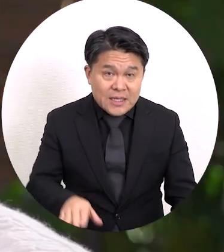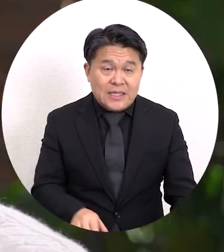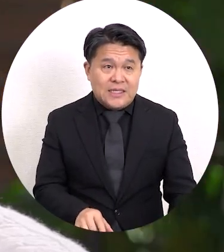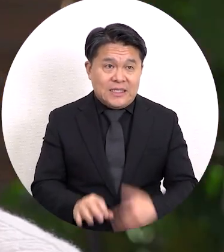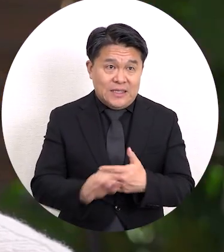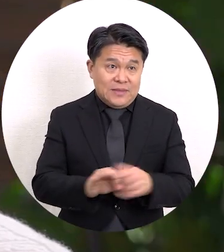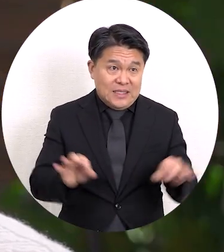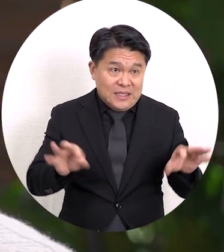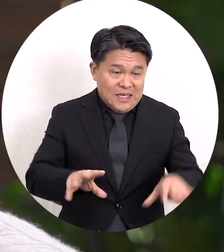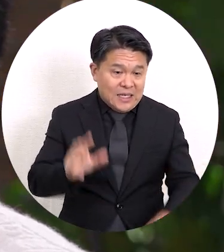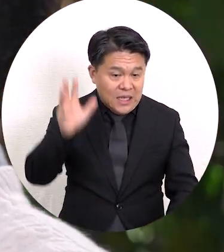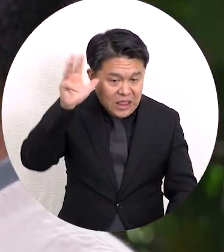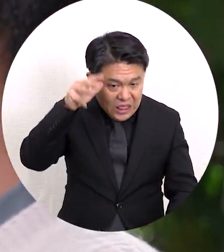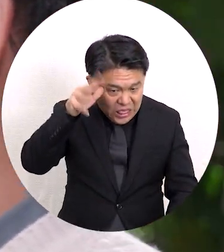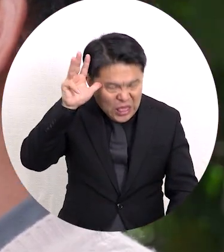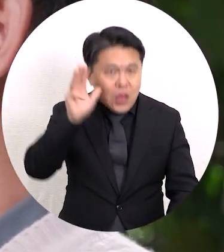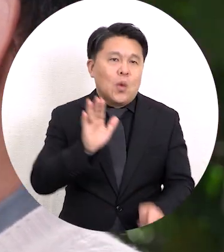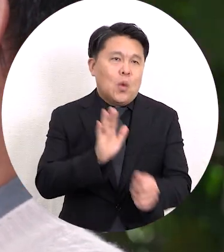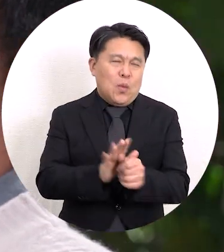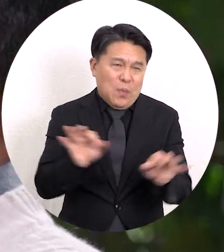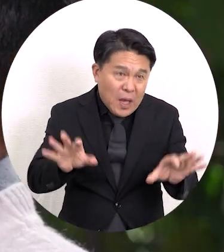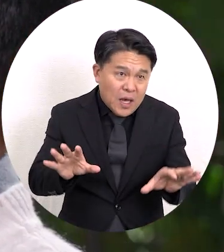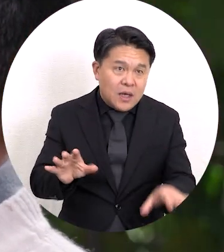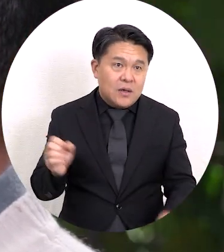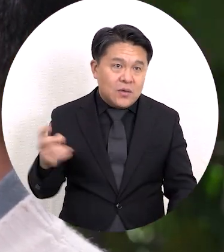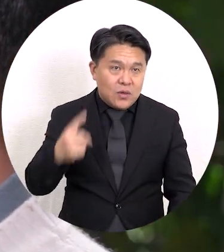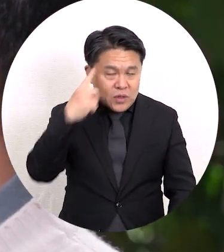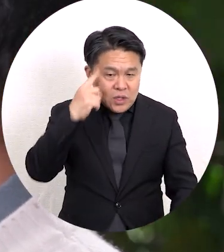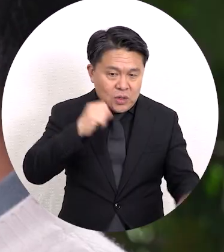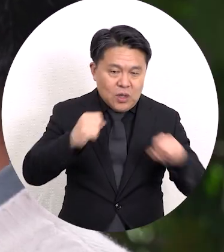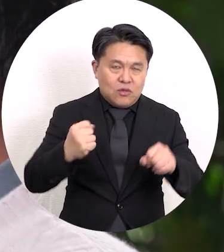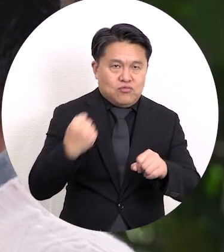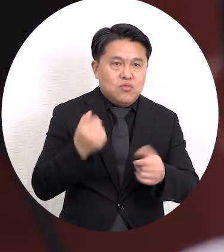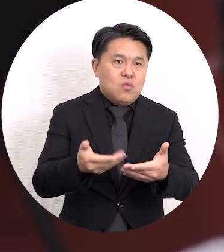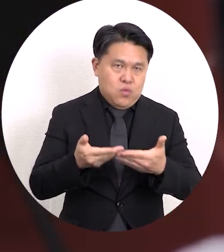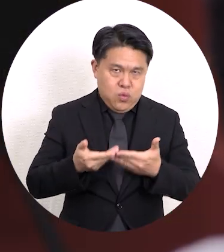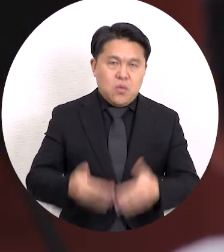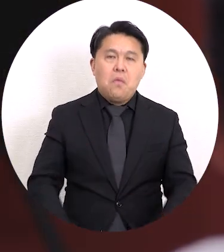temporary effects on conditions like dementia and has a significant impact on our mental activity.